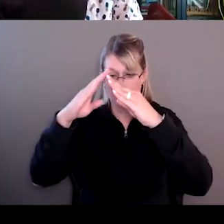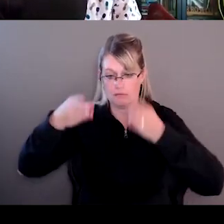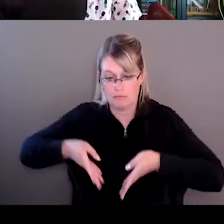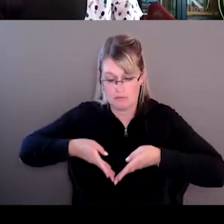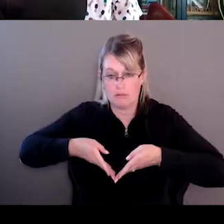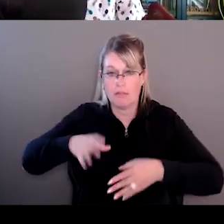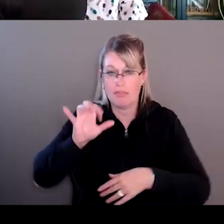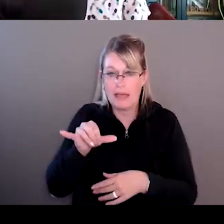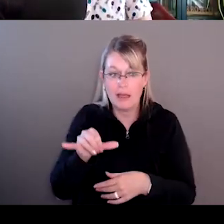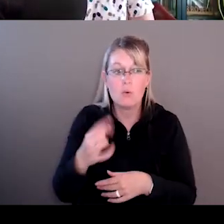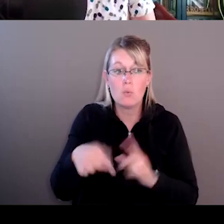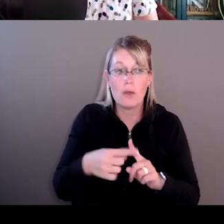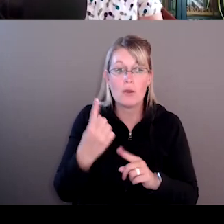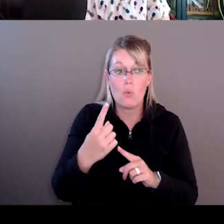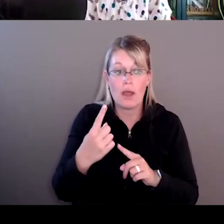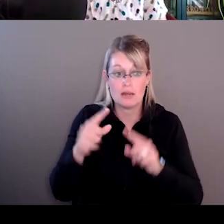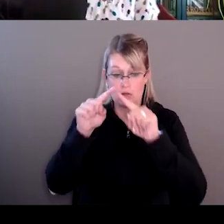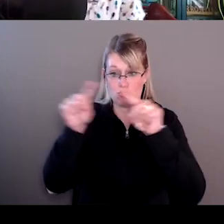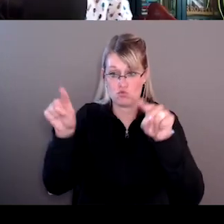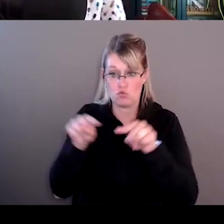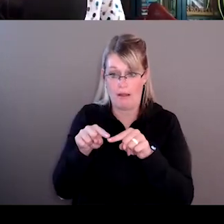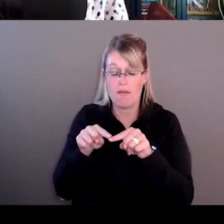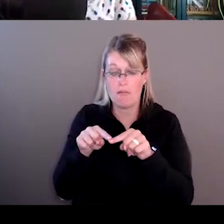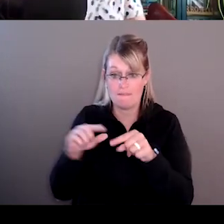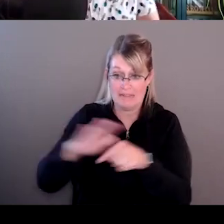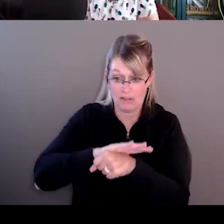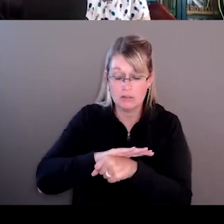one of those becomes a filled triangle to indicate the sort direction. The advantage